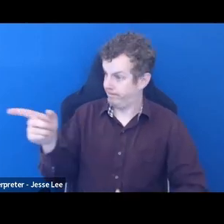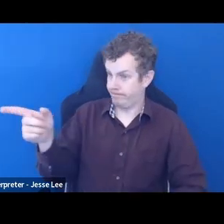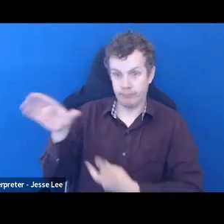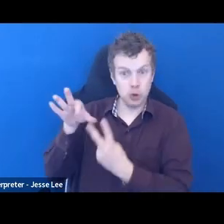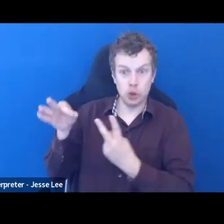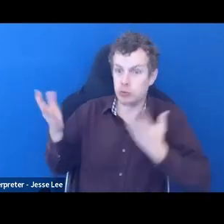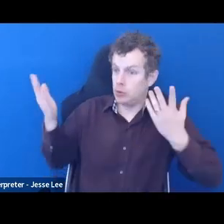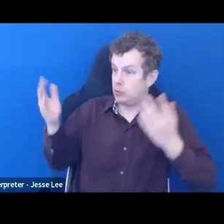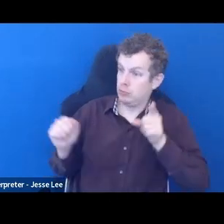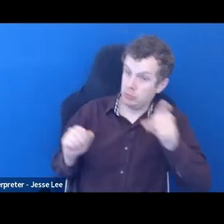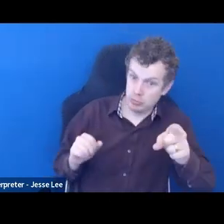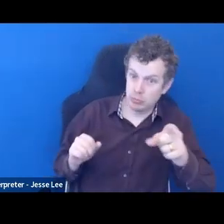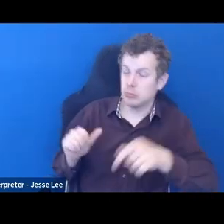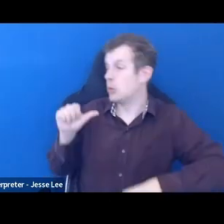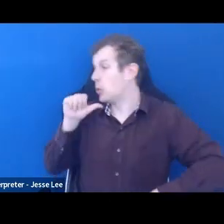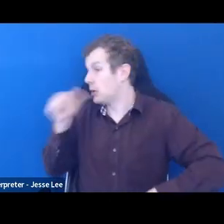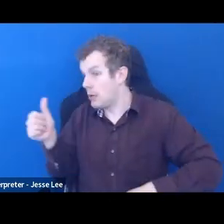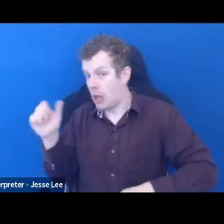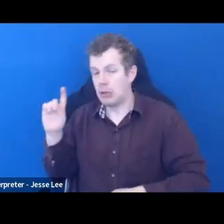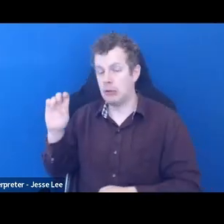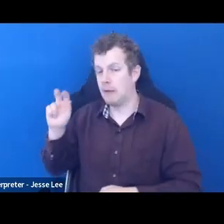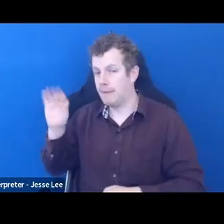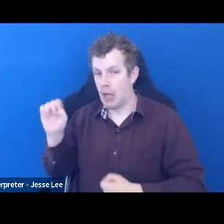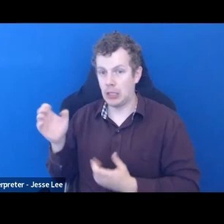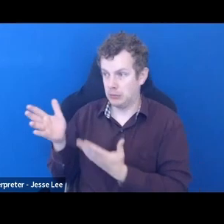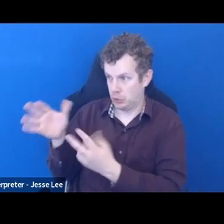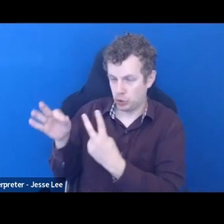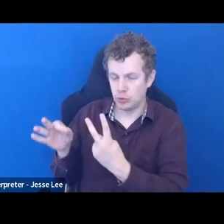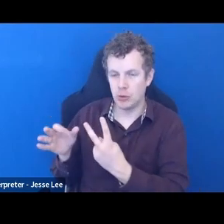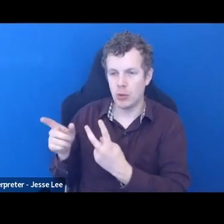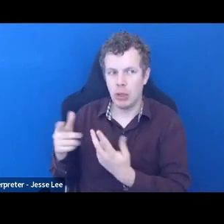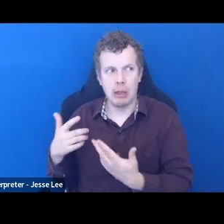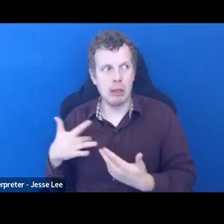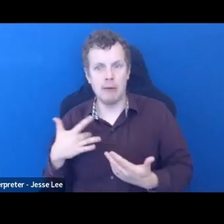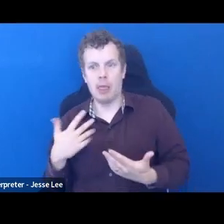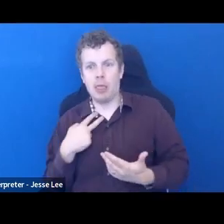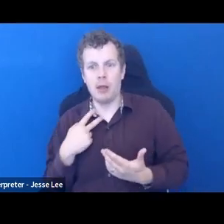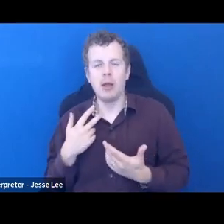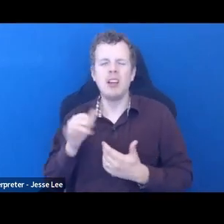It's either you do a device, or you don't. Because really that, I don't think that is the case. I guess that's my professional opinion.